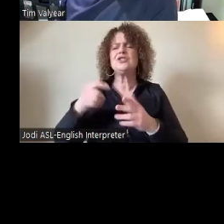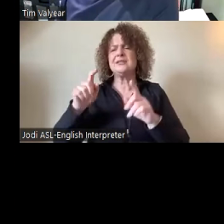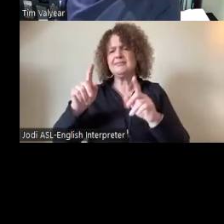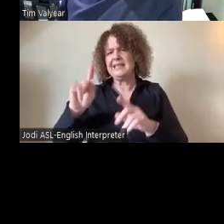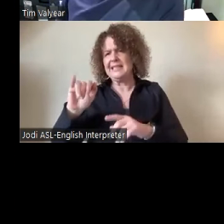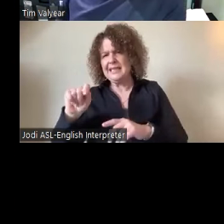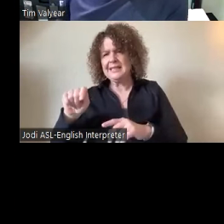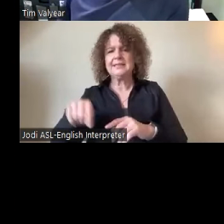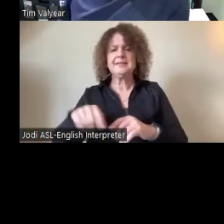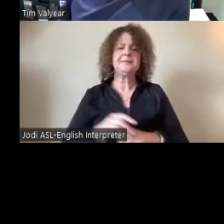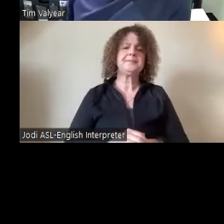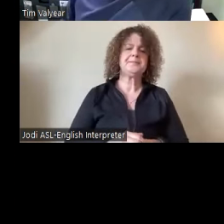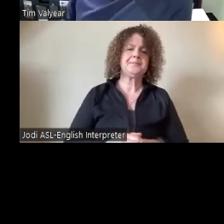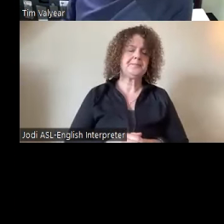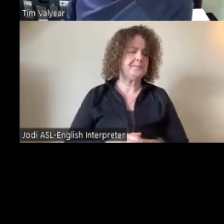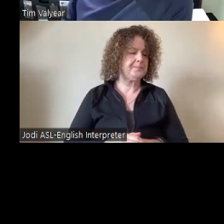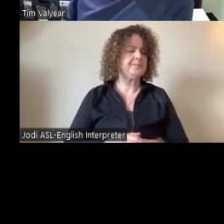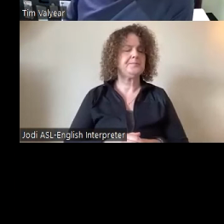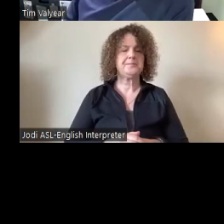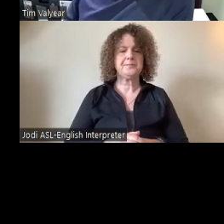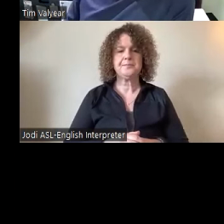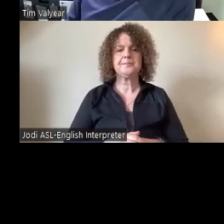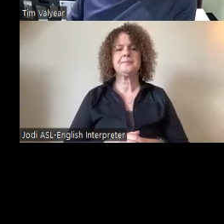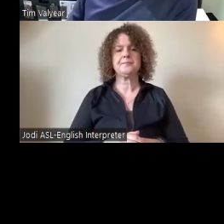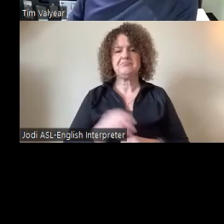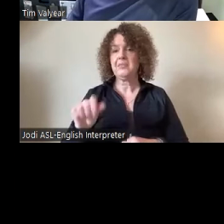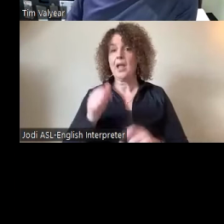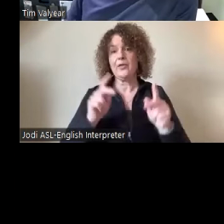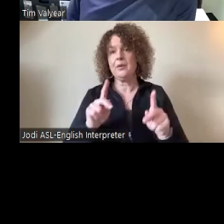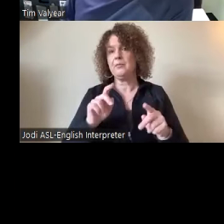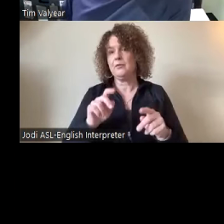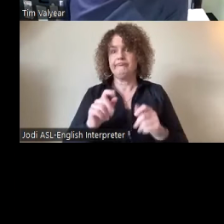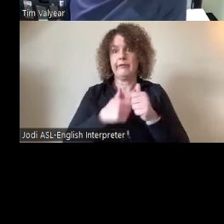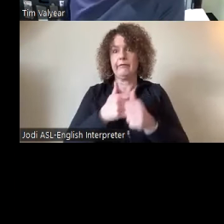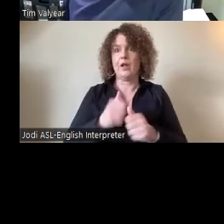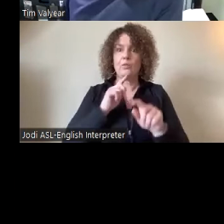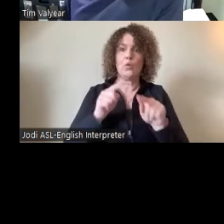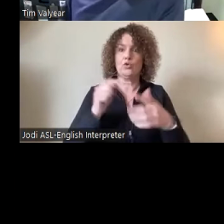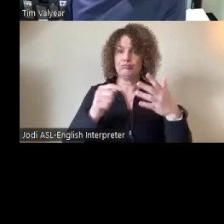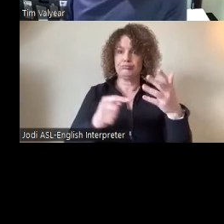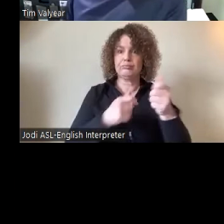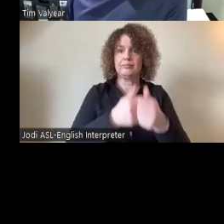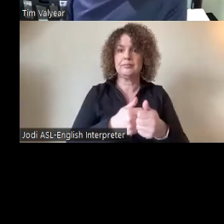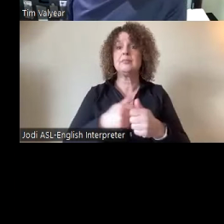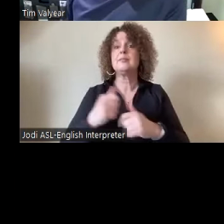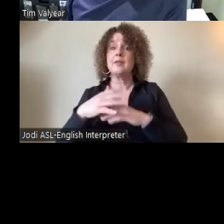or secondary student or education staff who received a self-collection kit or a positive rapid test. Other